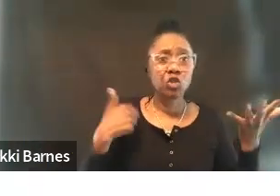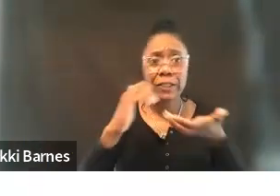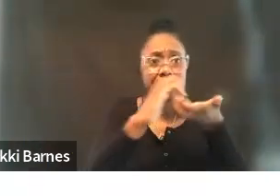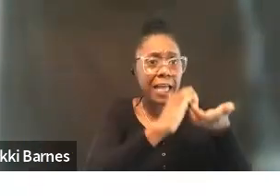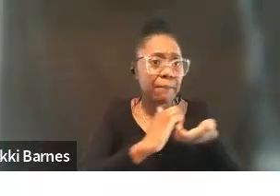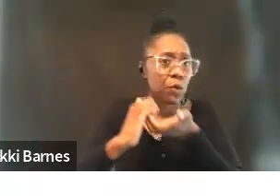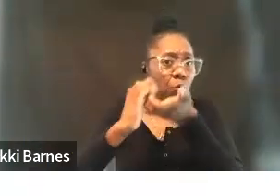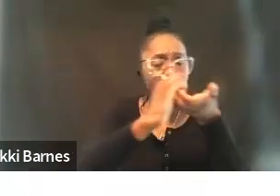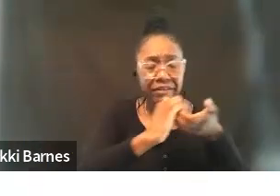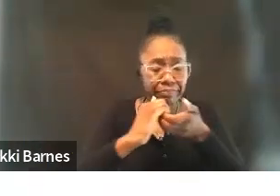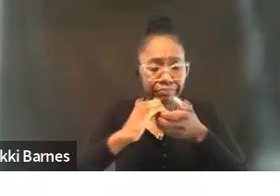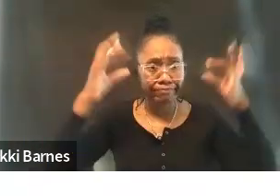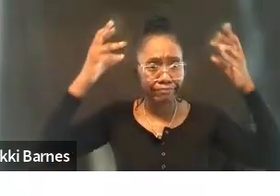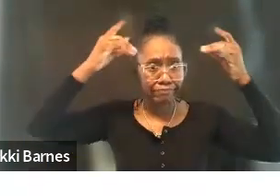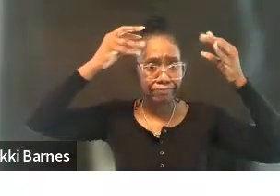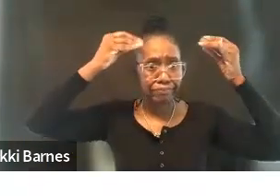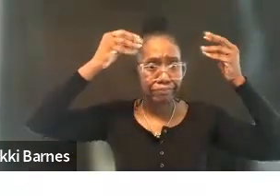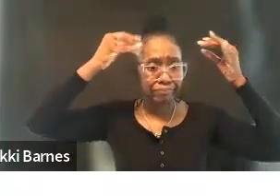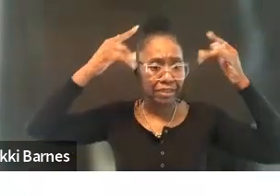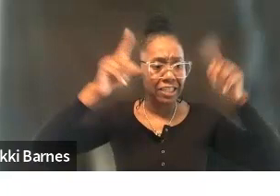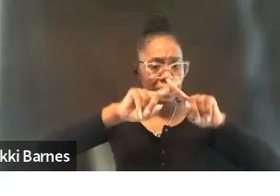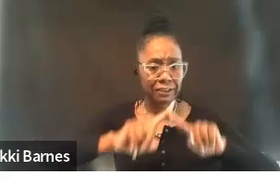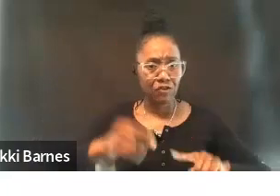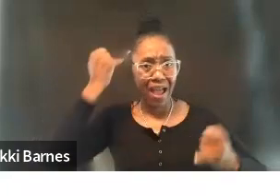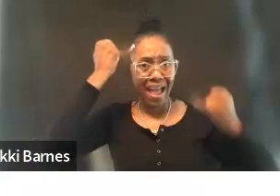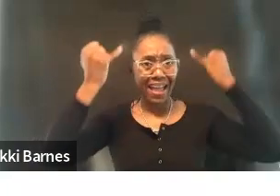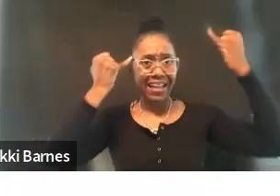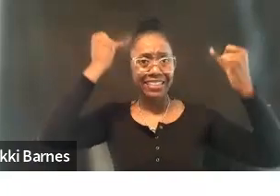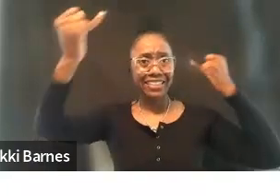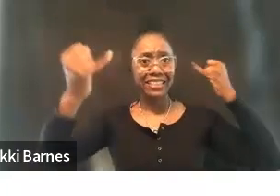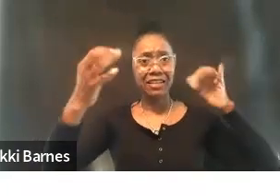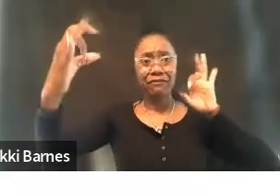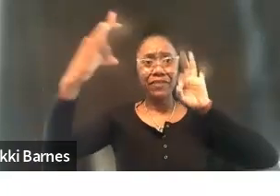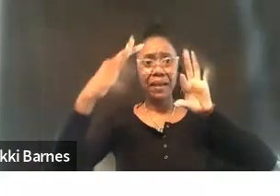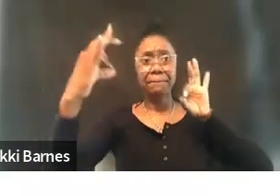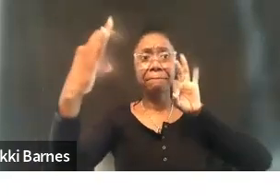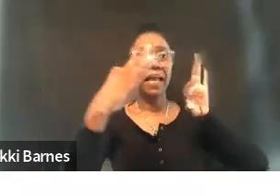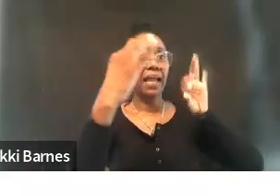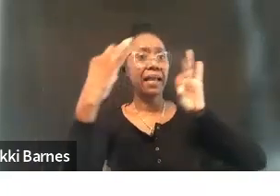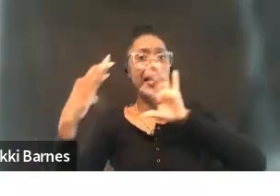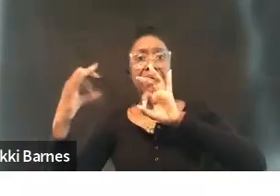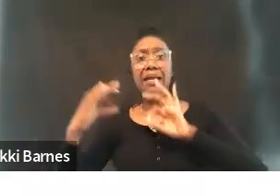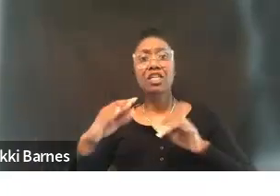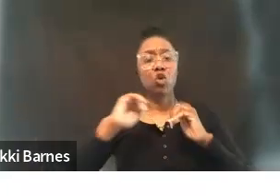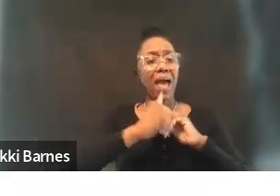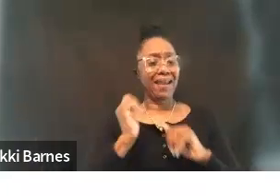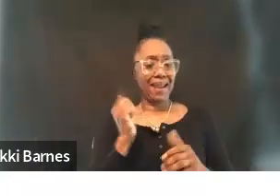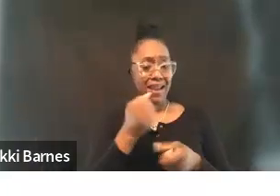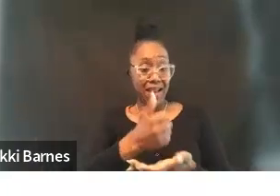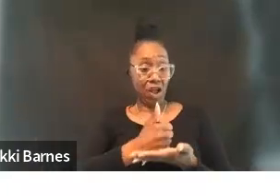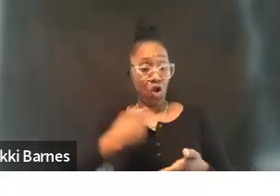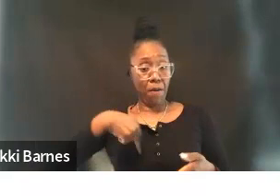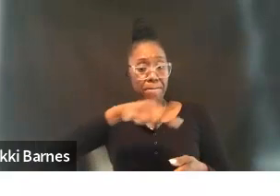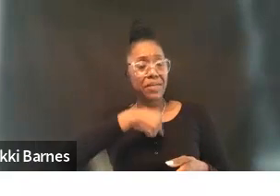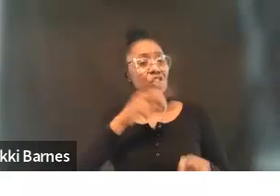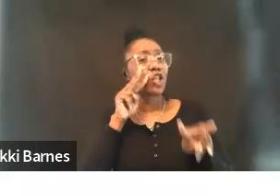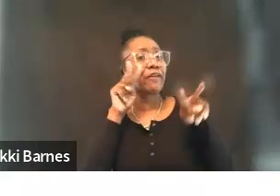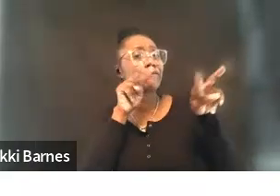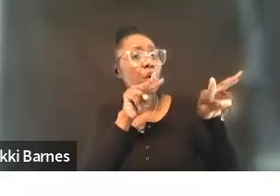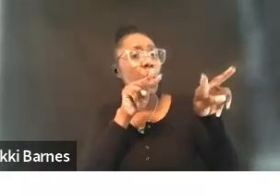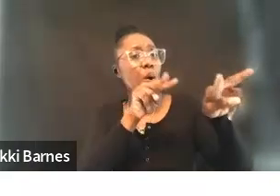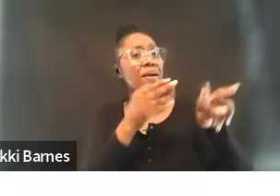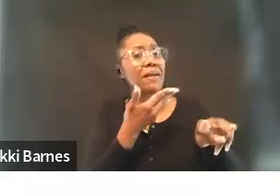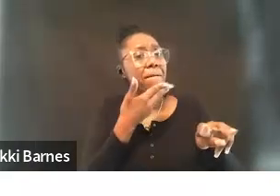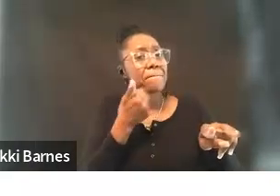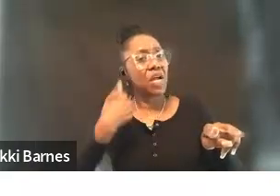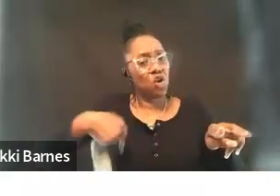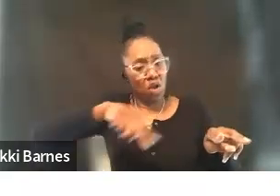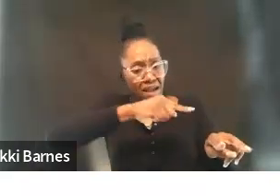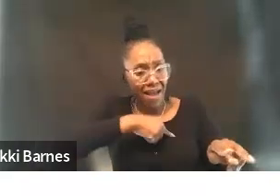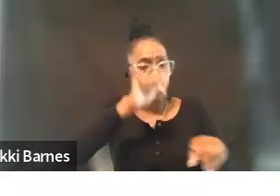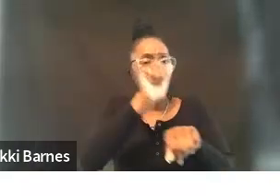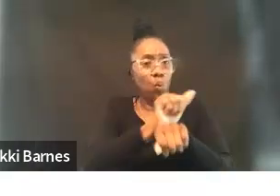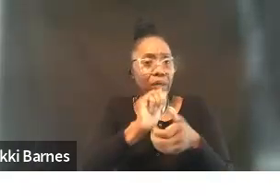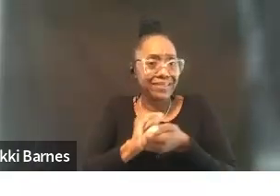And we looked at, how does that help us to look forward to, You know, better work together and collaboratively develop goals.